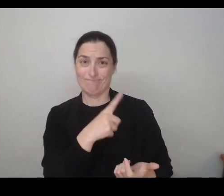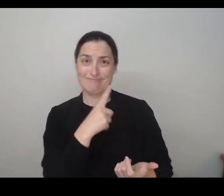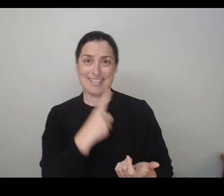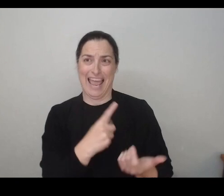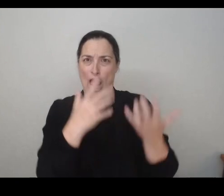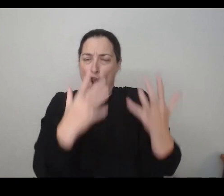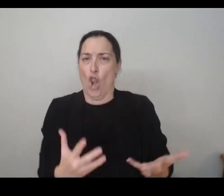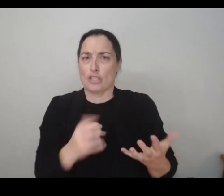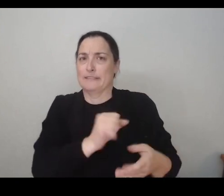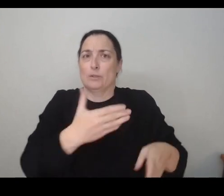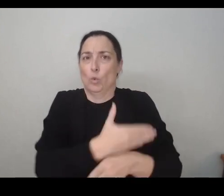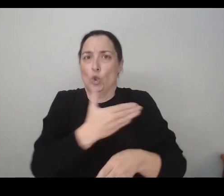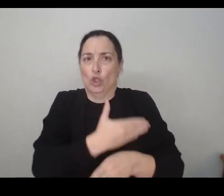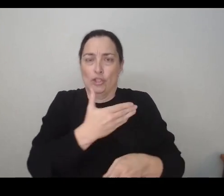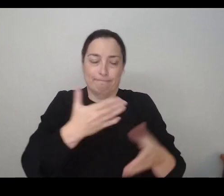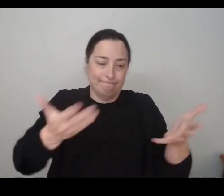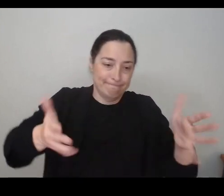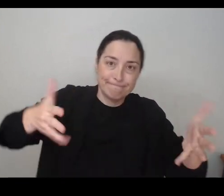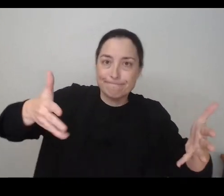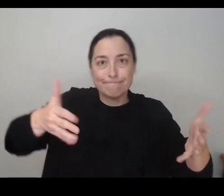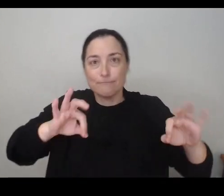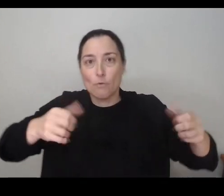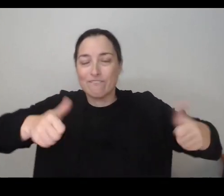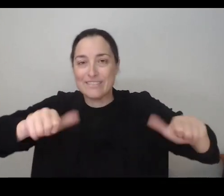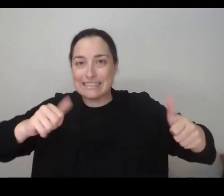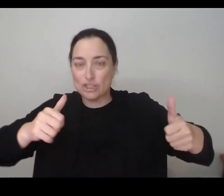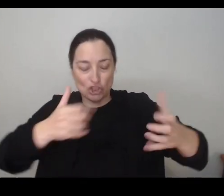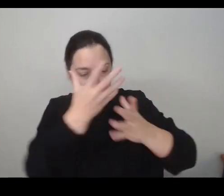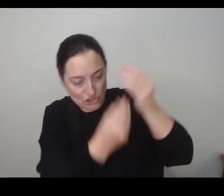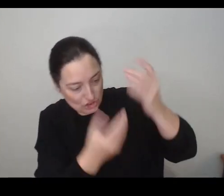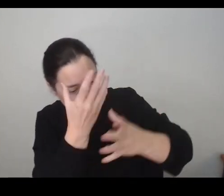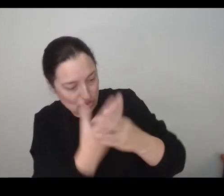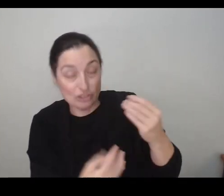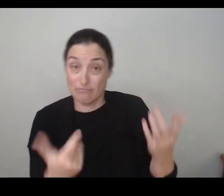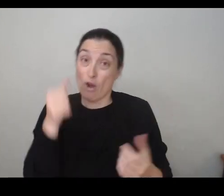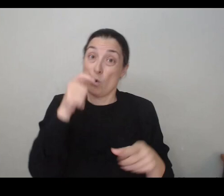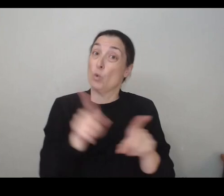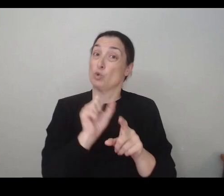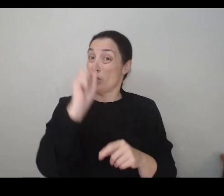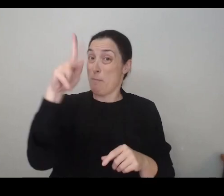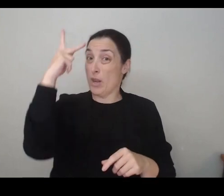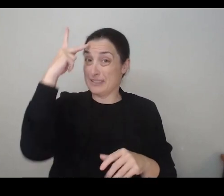and we know that there is unfinished business about the politics of Gauguin and what we end up thinking about here,